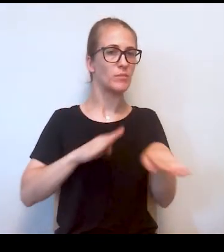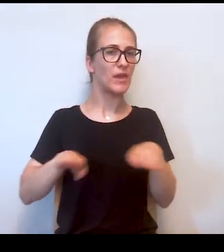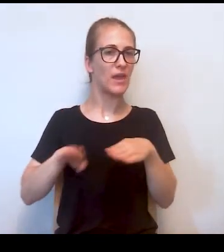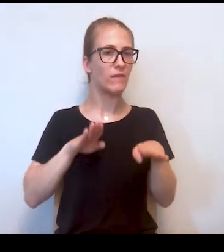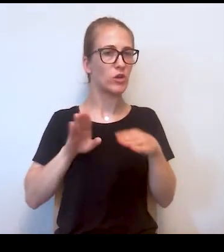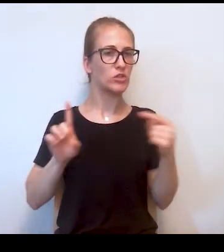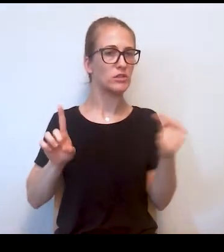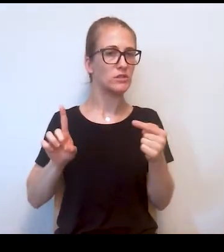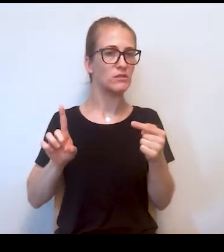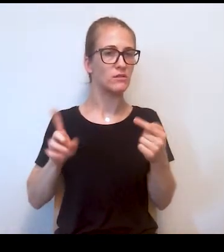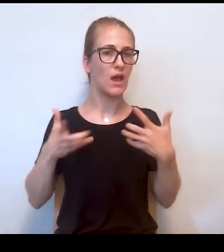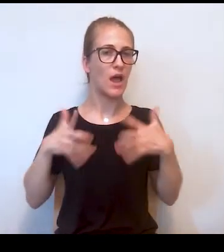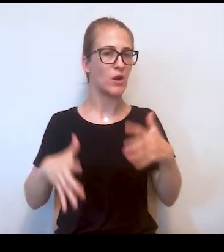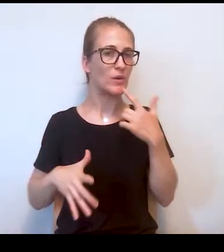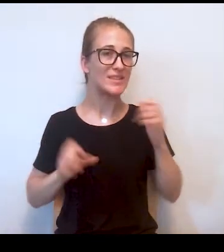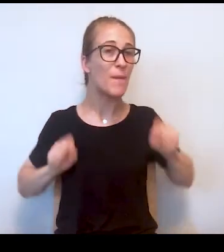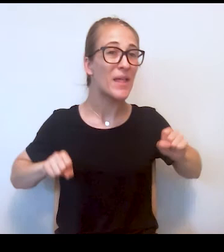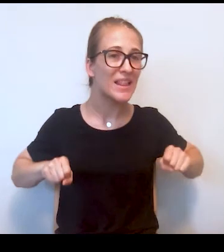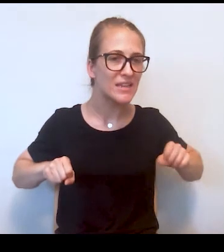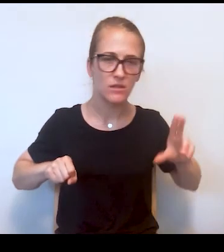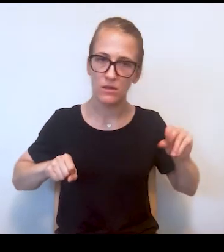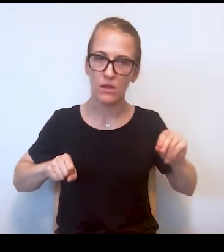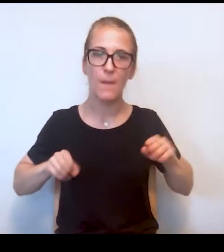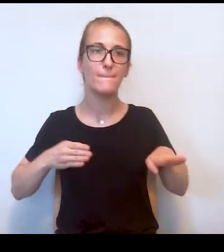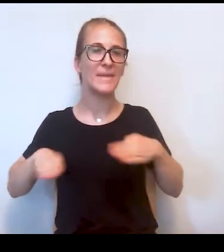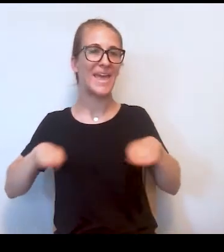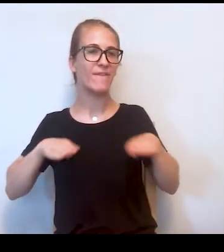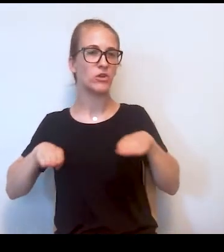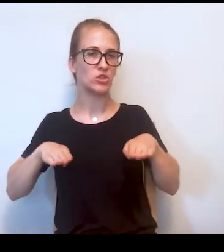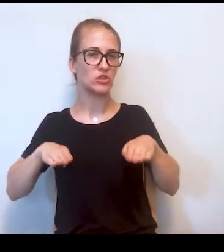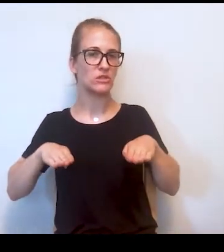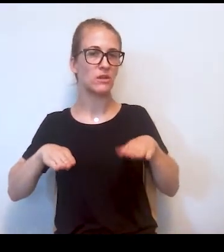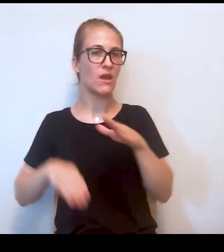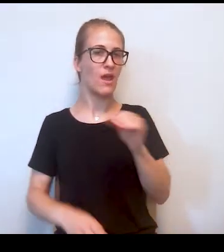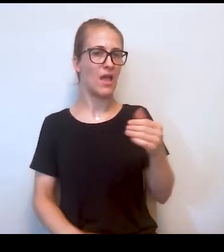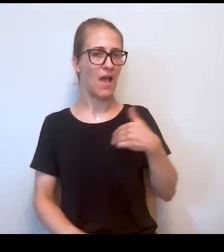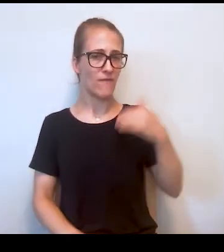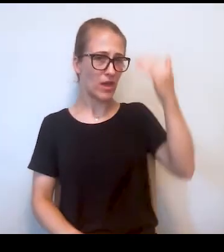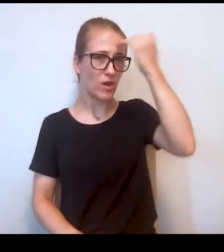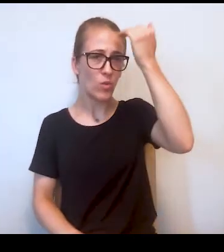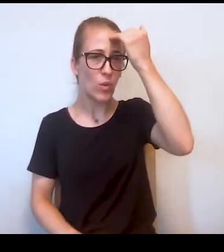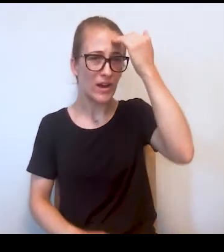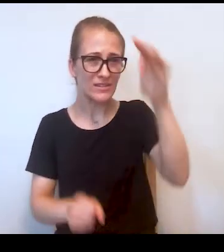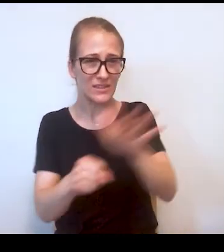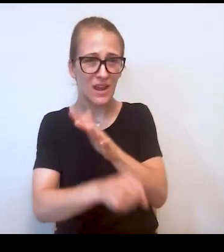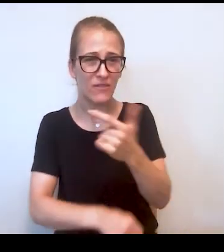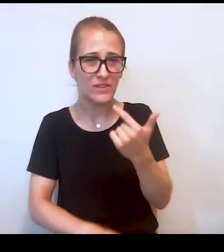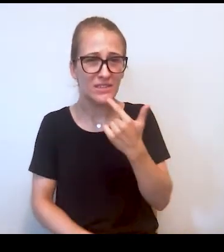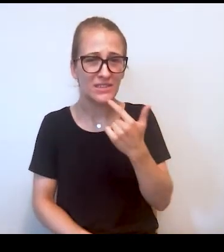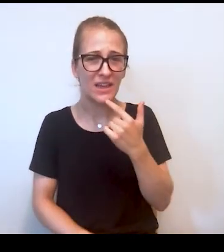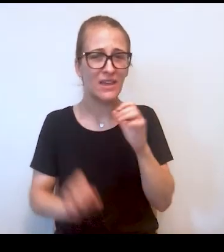"Hey, could that possibly be not good for you? Could there be something else going on?" So not even knowing